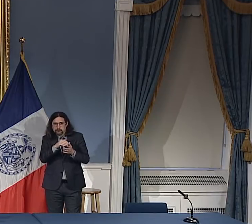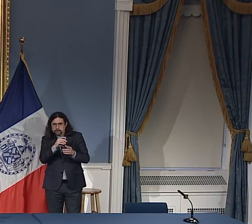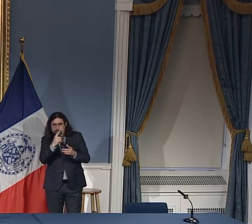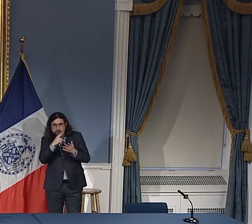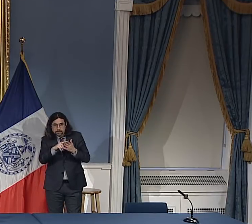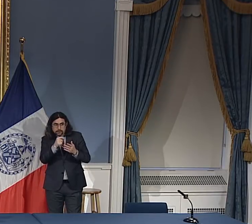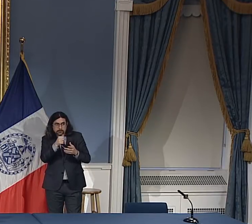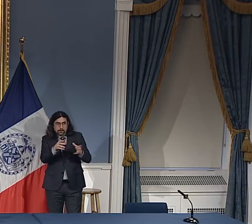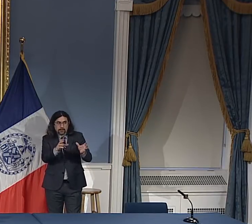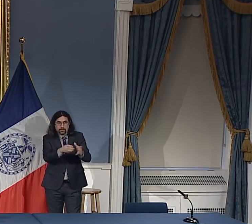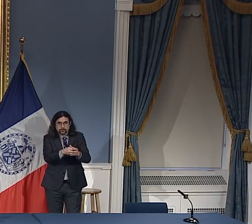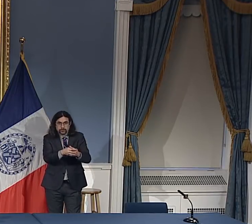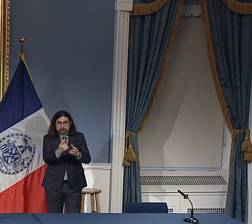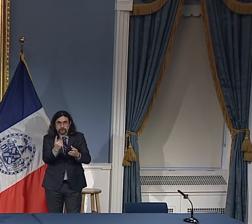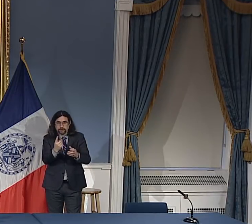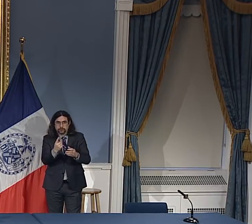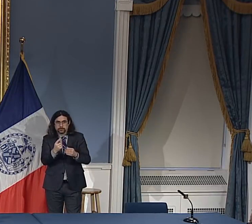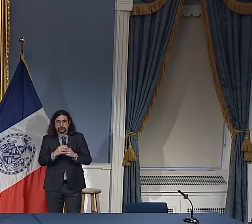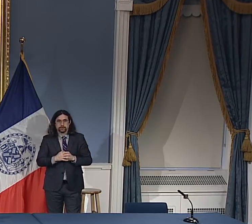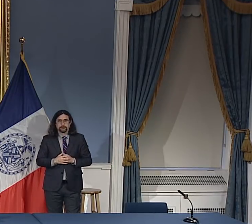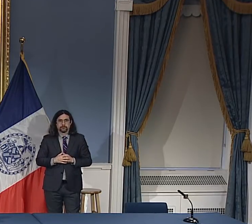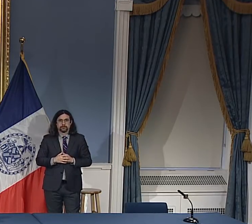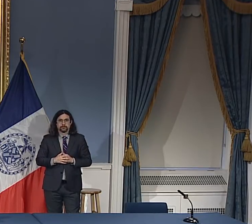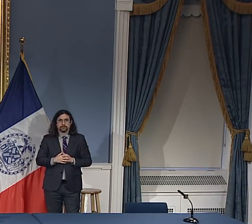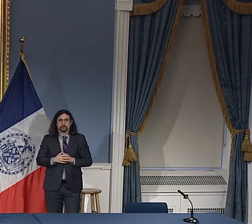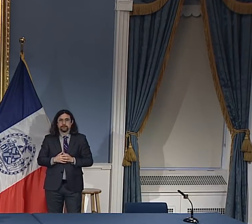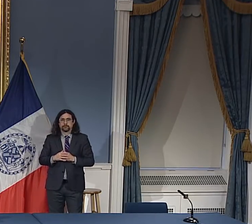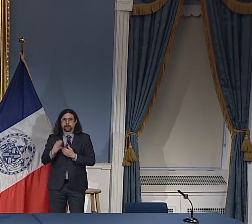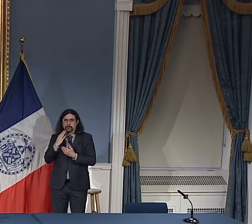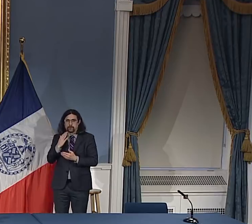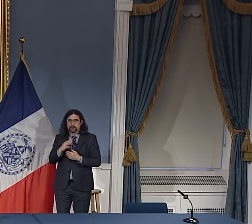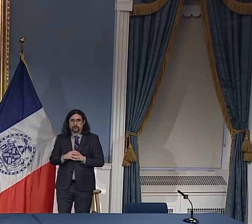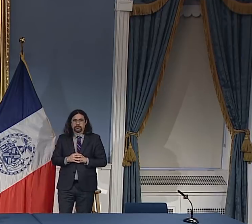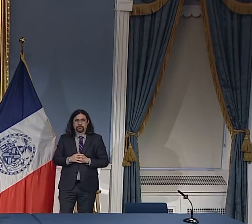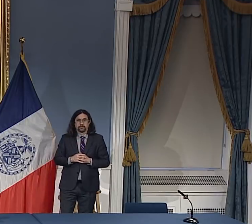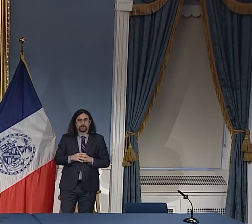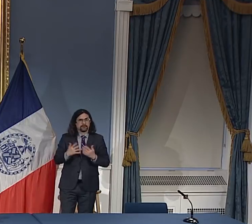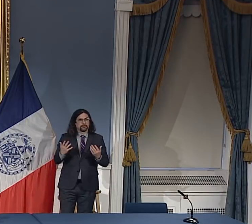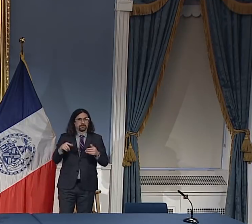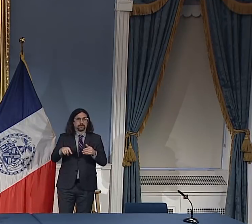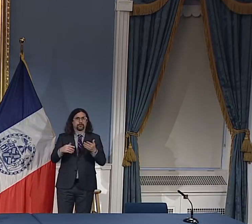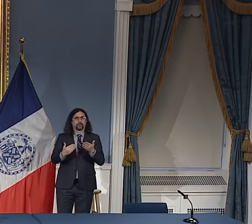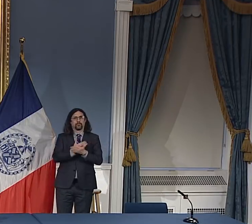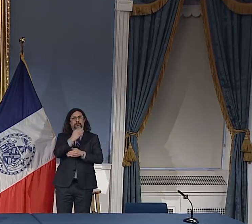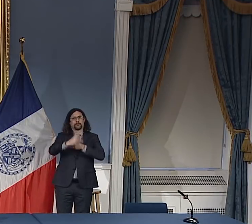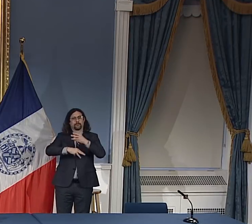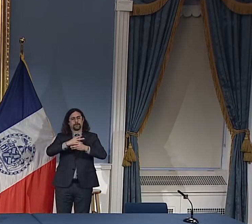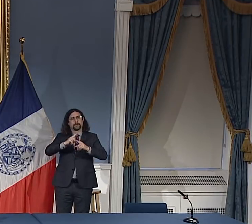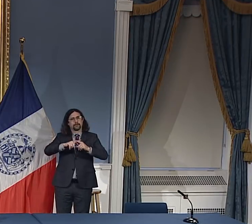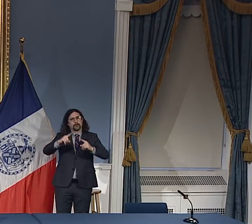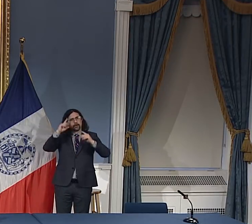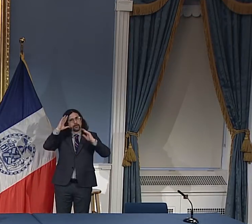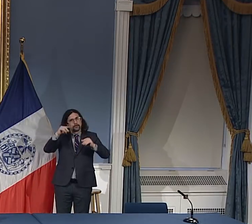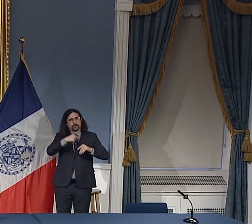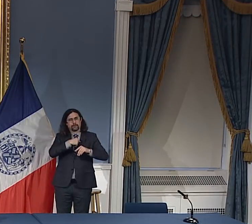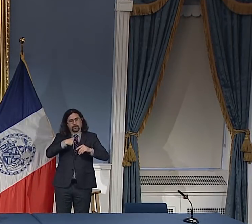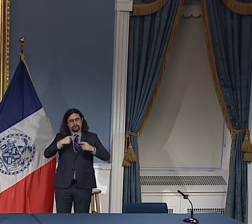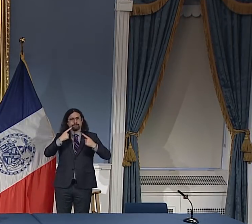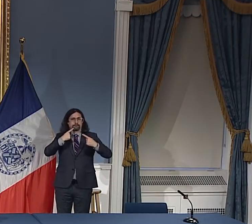LIVING FACILITIES. OKAY. ALL RIGHT, EVERYBODY, THANK YOU. WE APPRECIATE IT. WE'RE IN A NEW